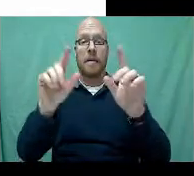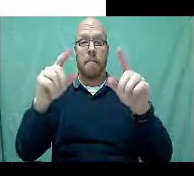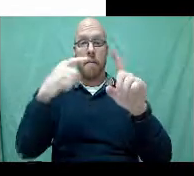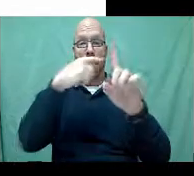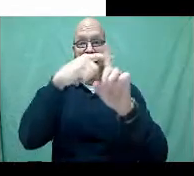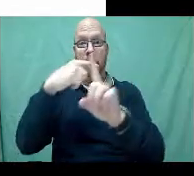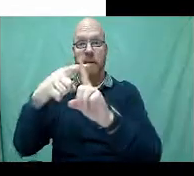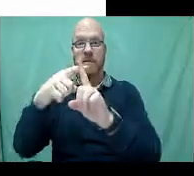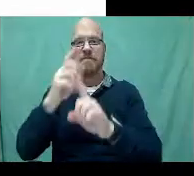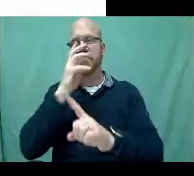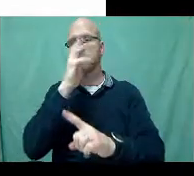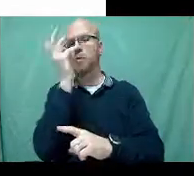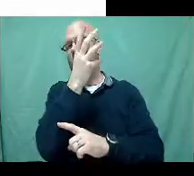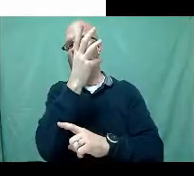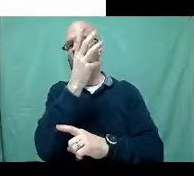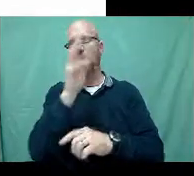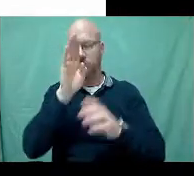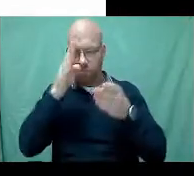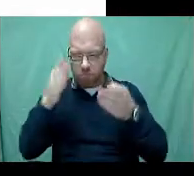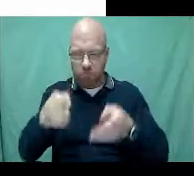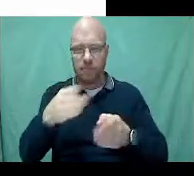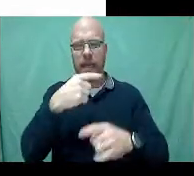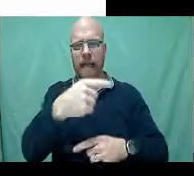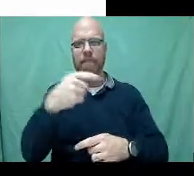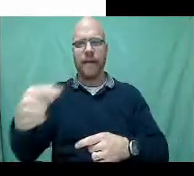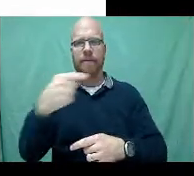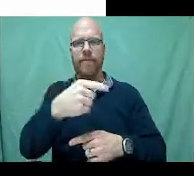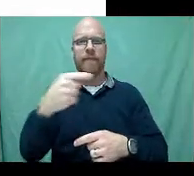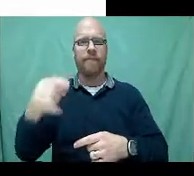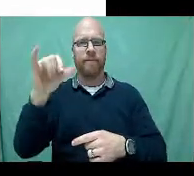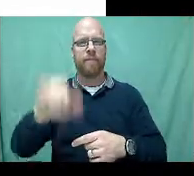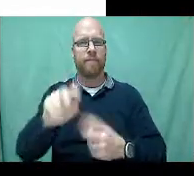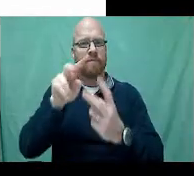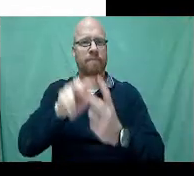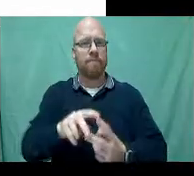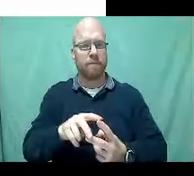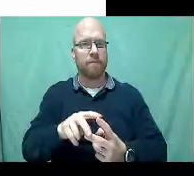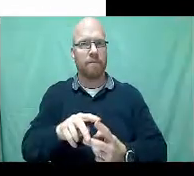so we ignore our positive possibilities and look at the negative factors.